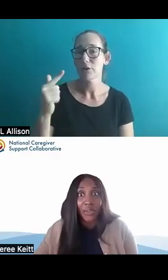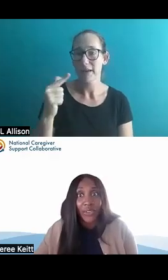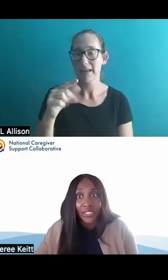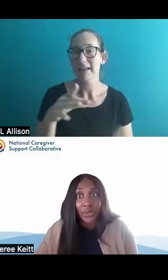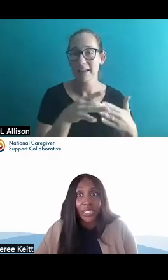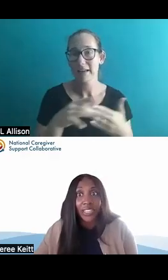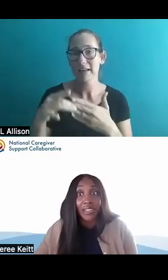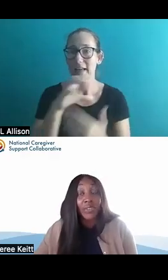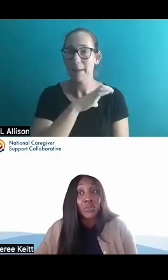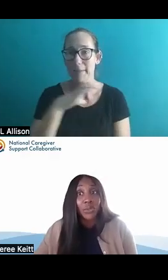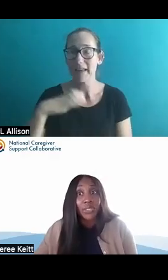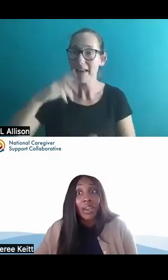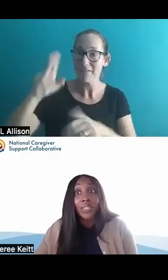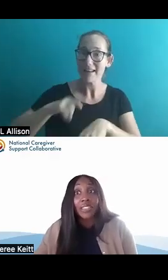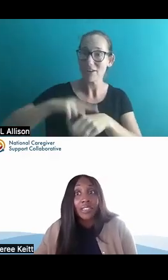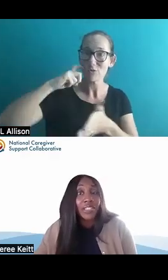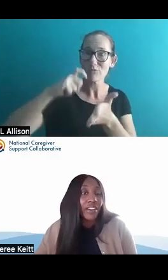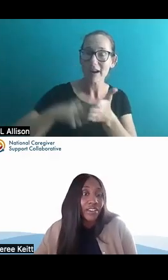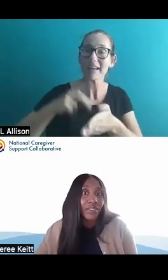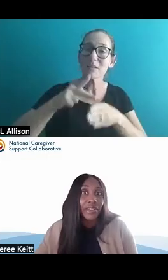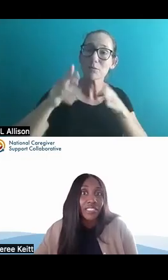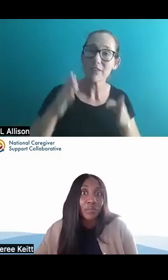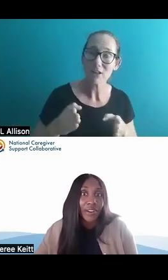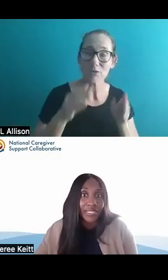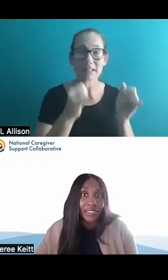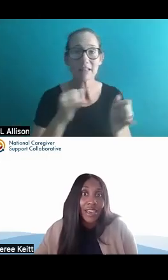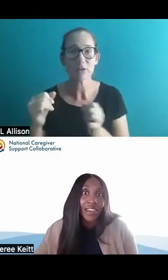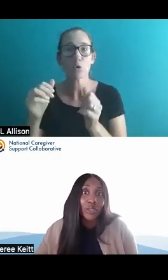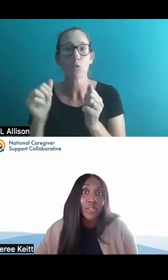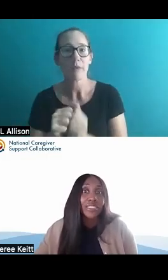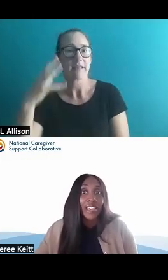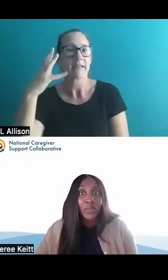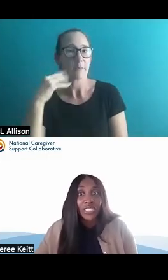professionals and individuals with lived caregiving experience -- including sandwich